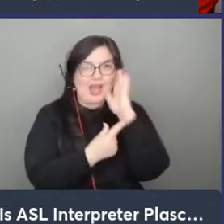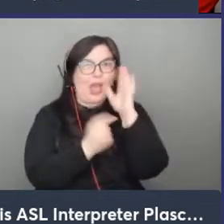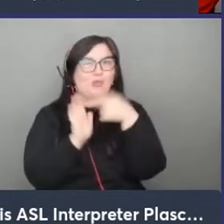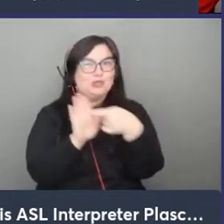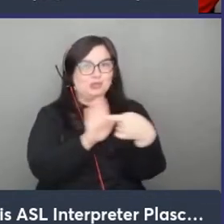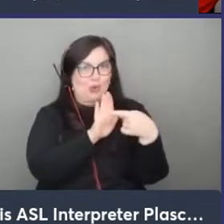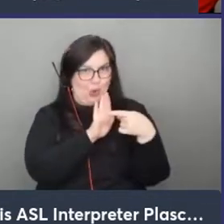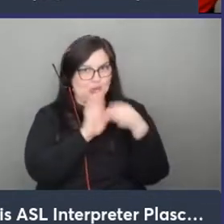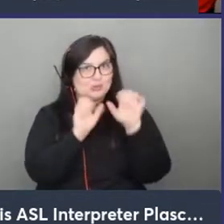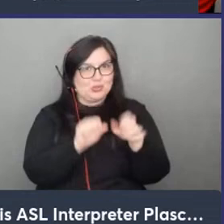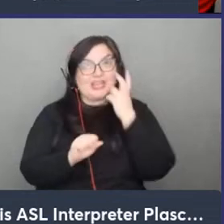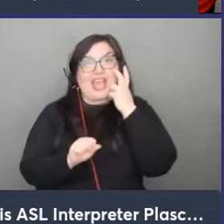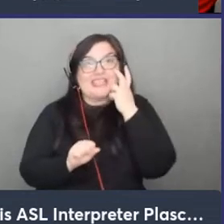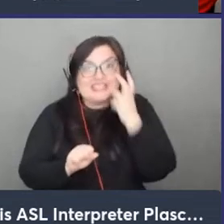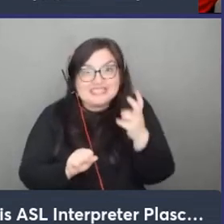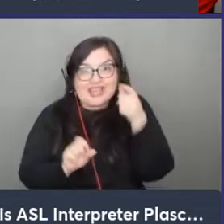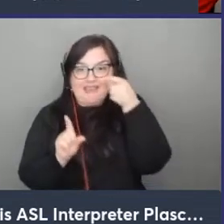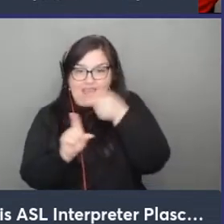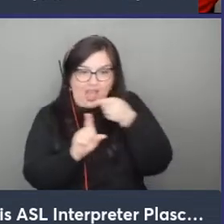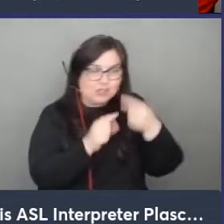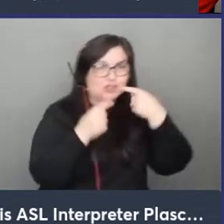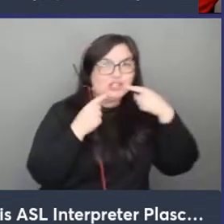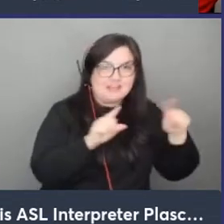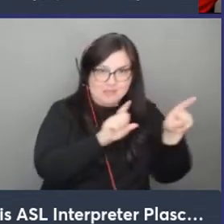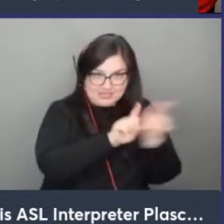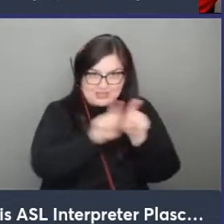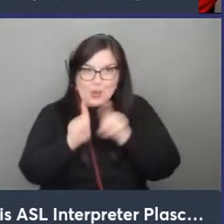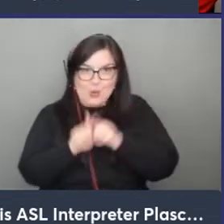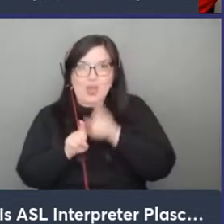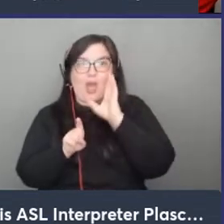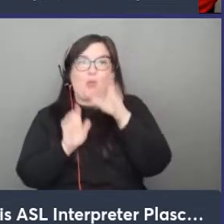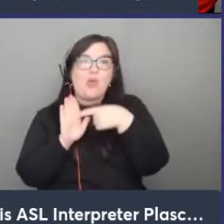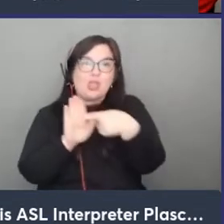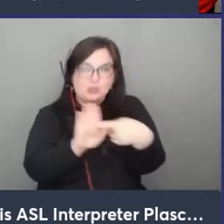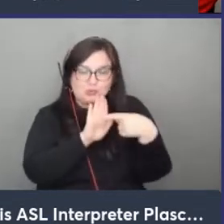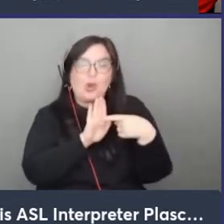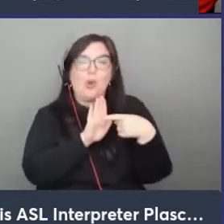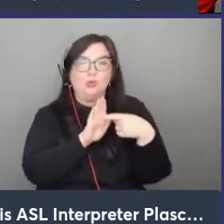So you see the achievements in here as well. And then I'll show that to you in the game as well.